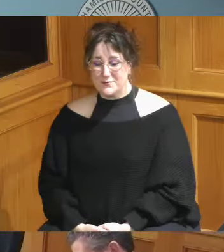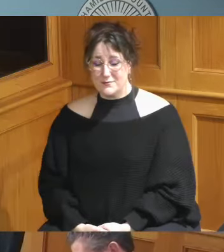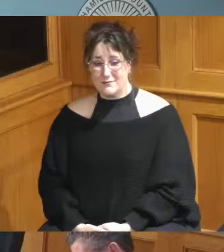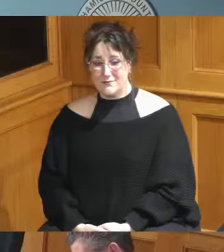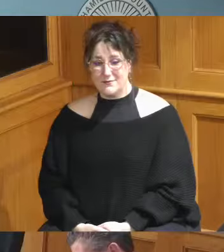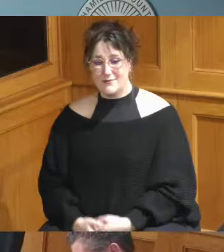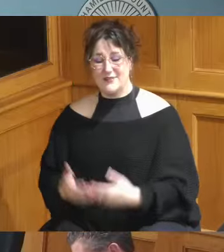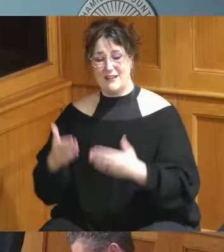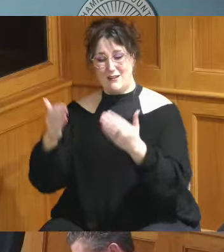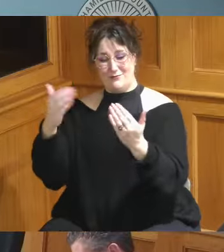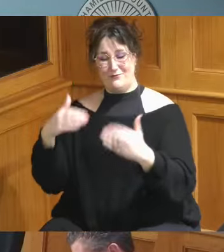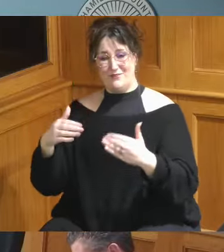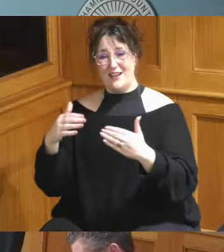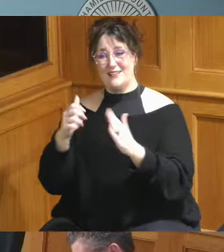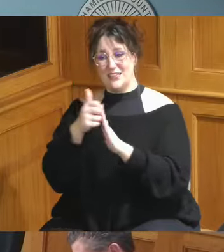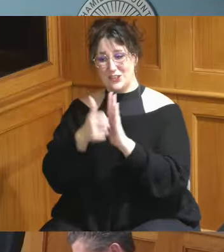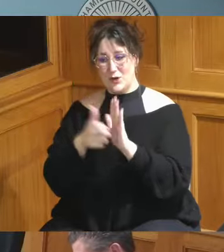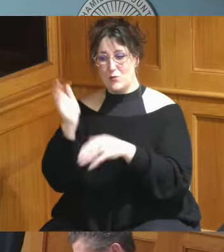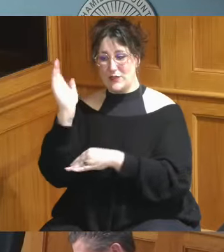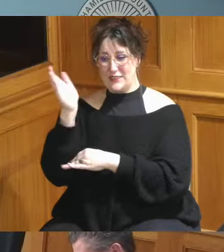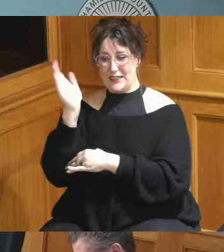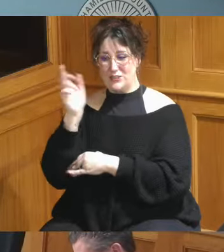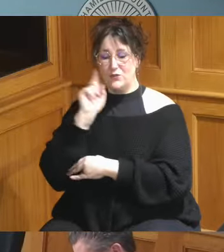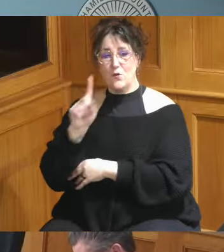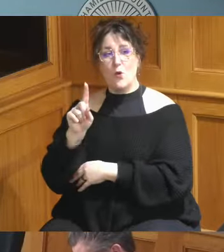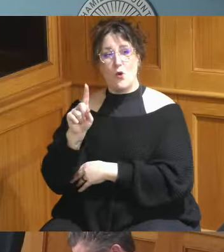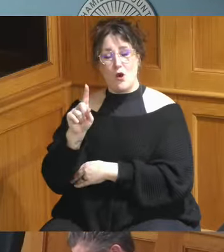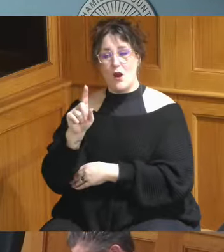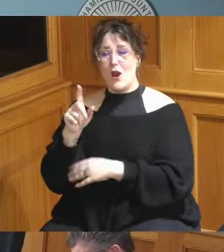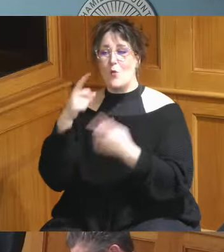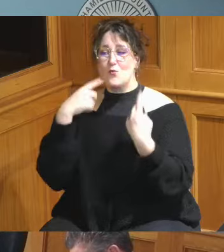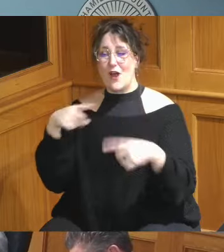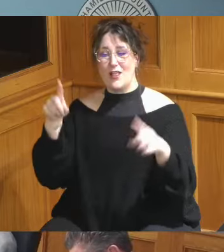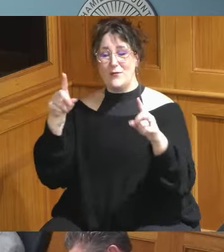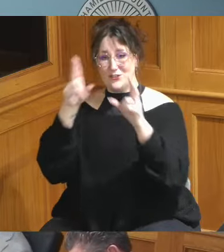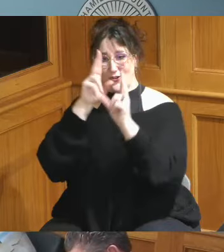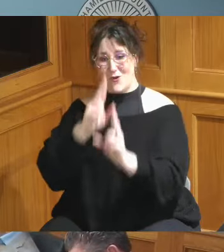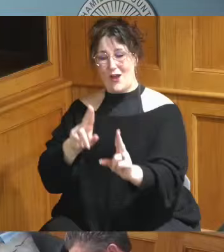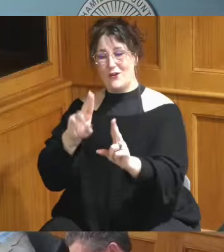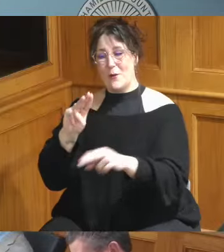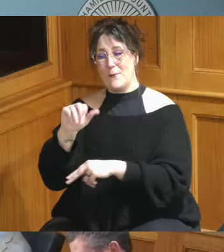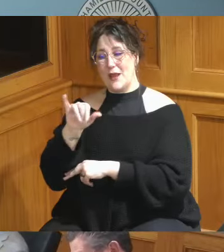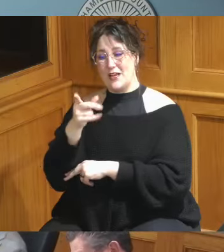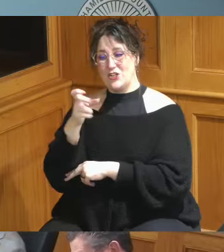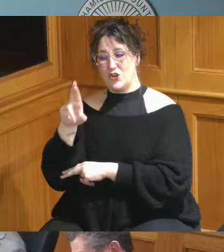Next on our agenda is a presentation. this is a proclamation honoring Major M's. Major M,